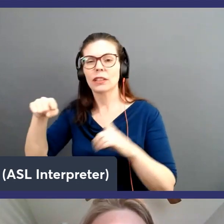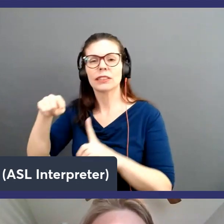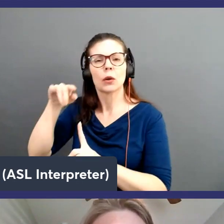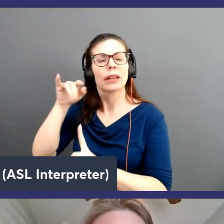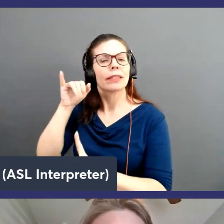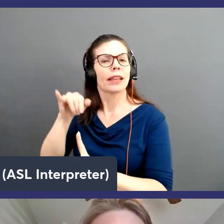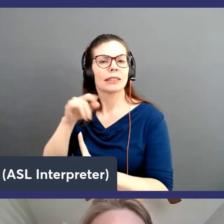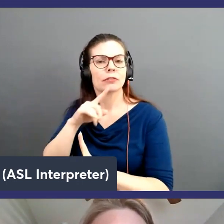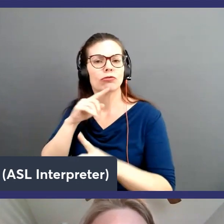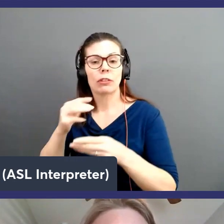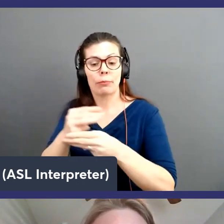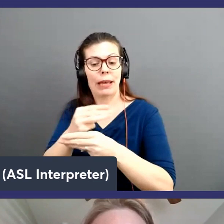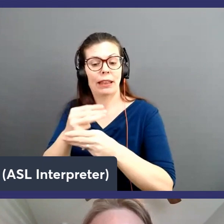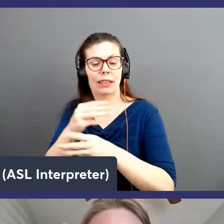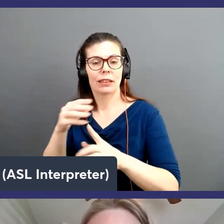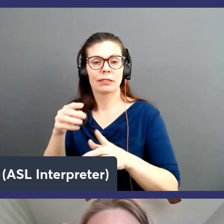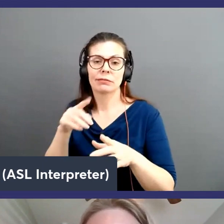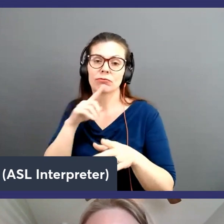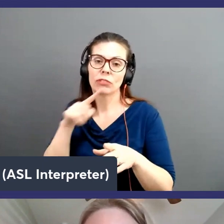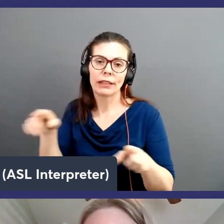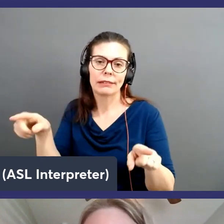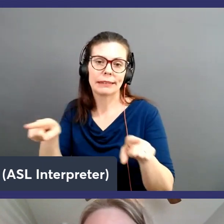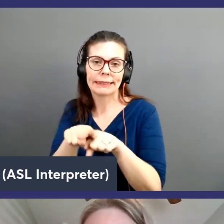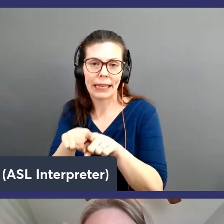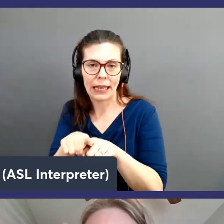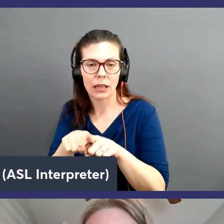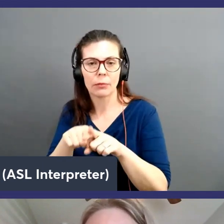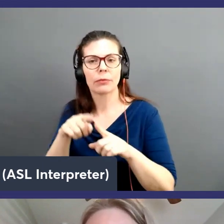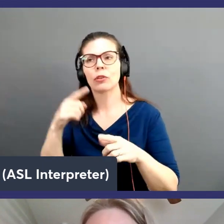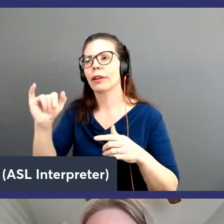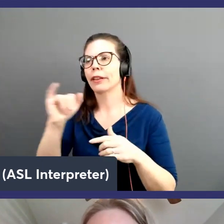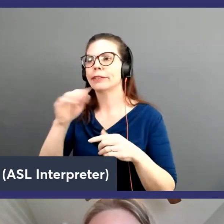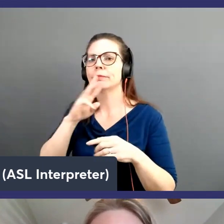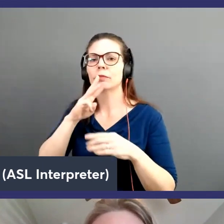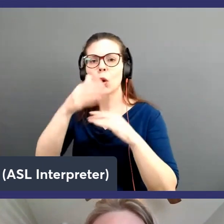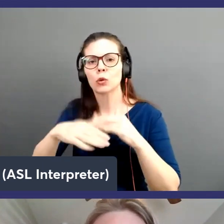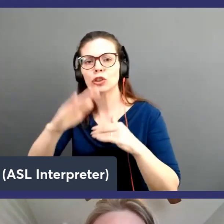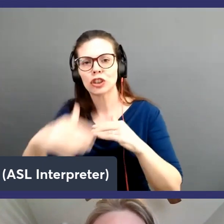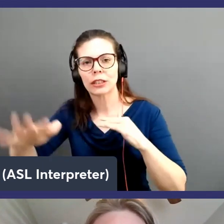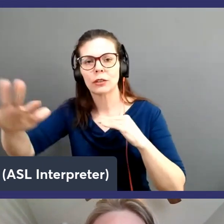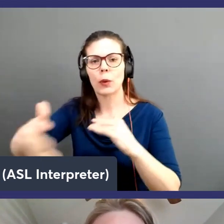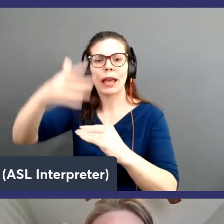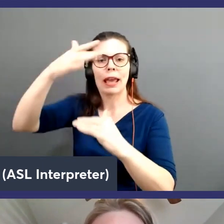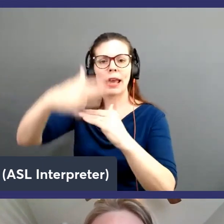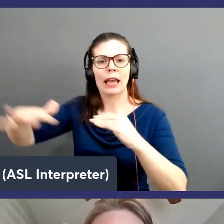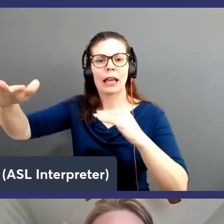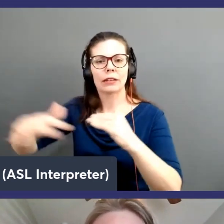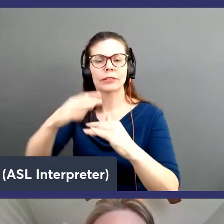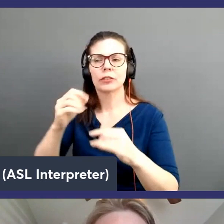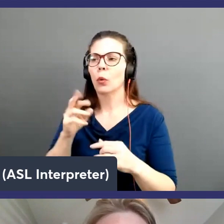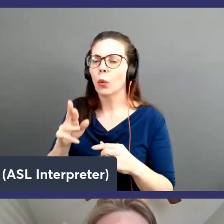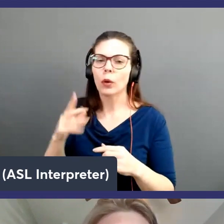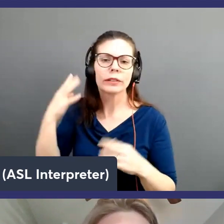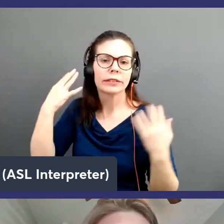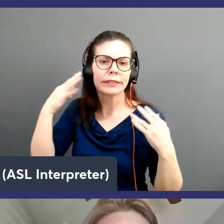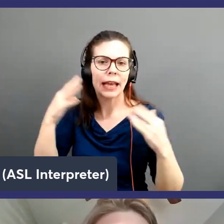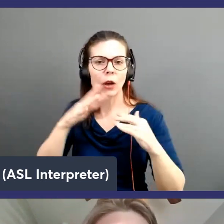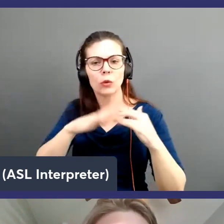mathematically the same as waves on the ocean, or waves in, like sound waves. And so you can actually have states